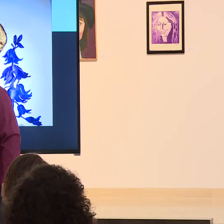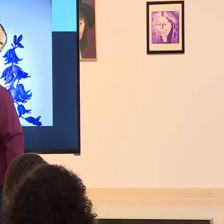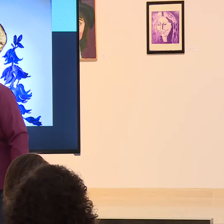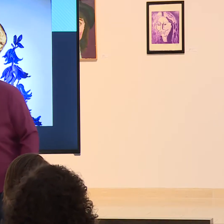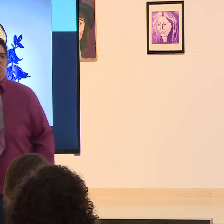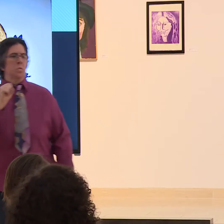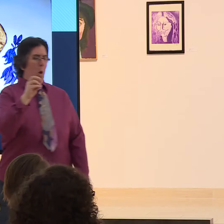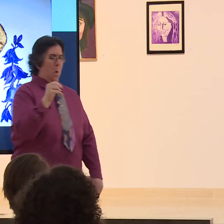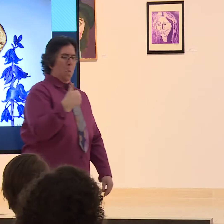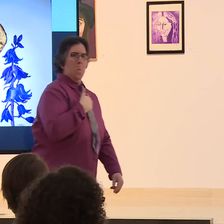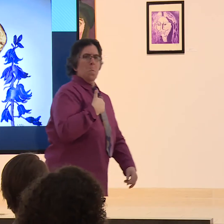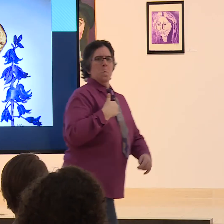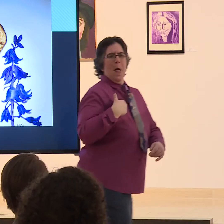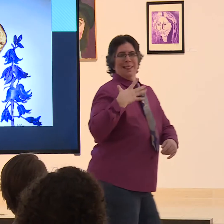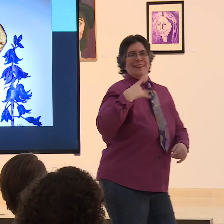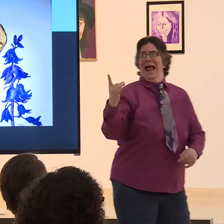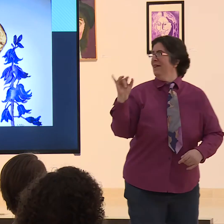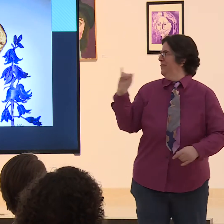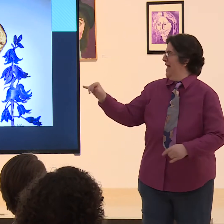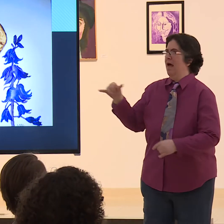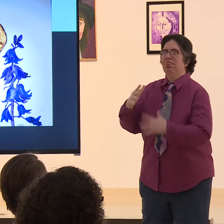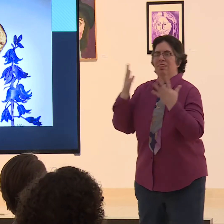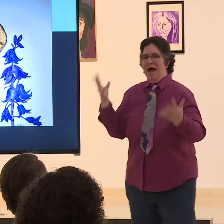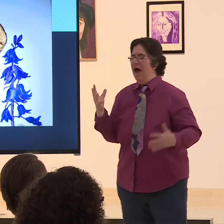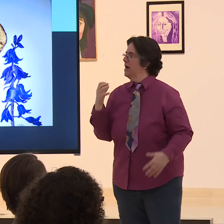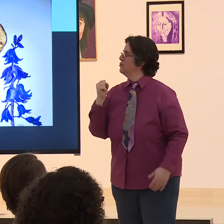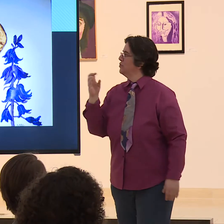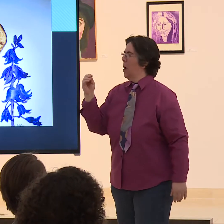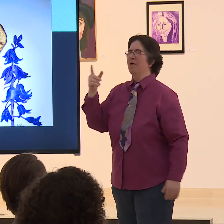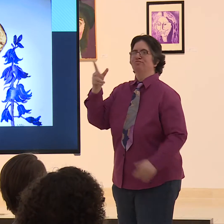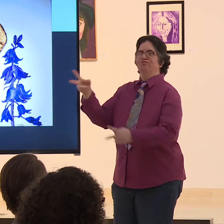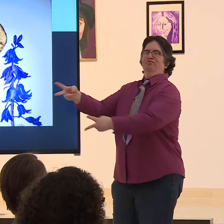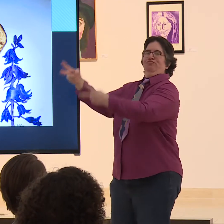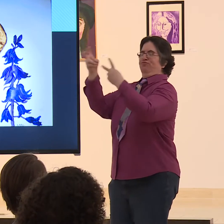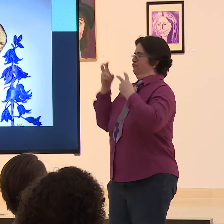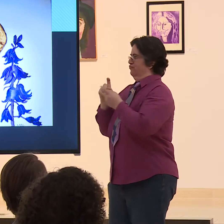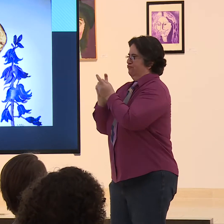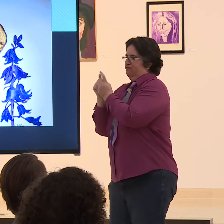I think it's a tulip that's depicted here. And I really liked that concept a lot,